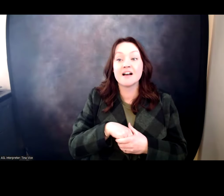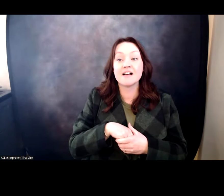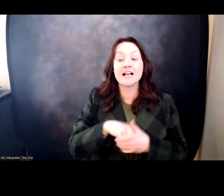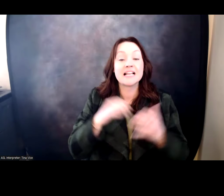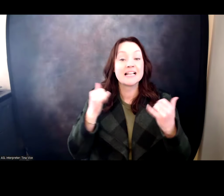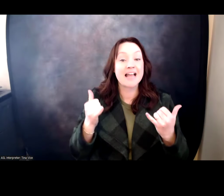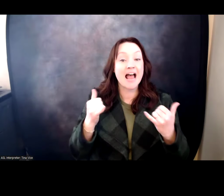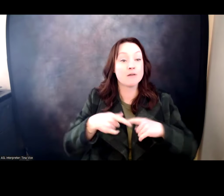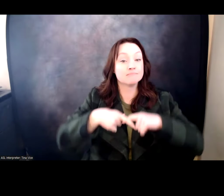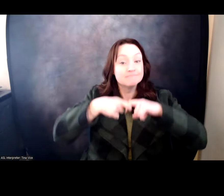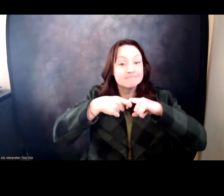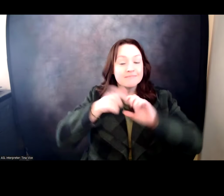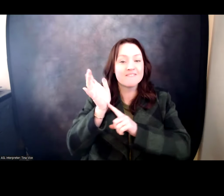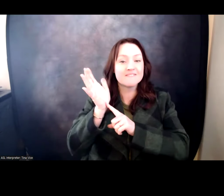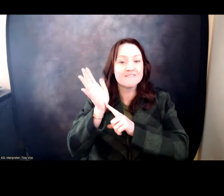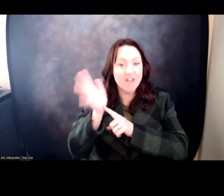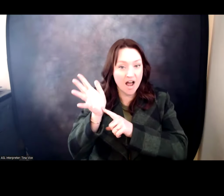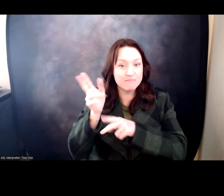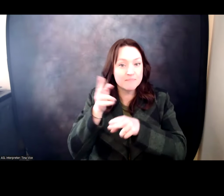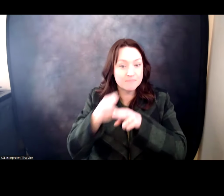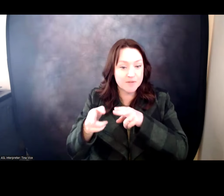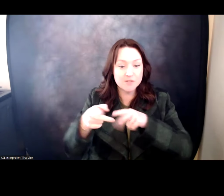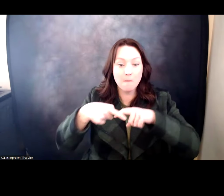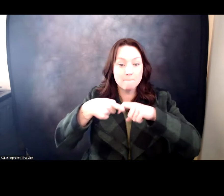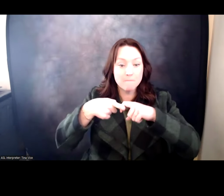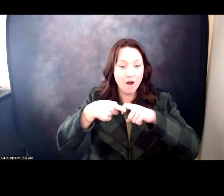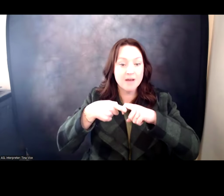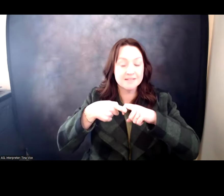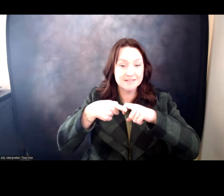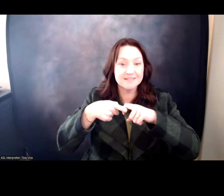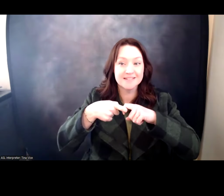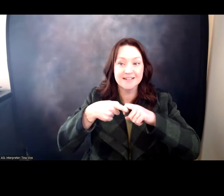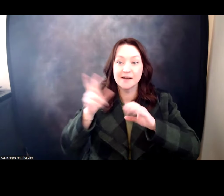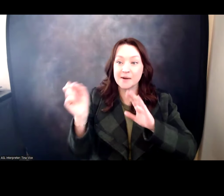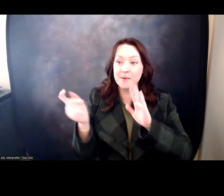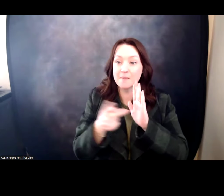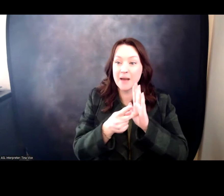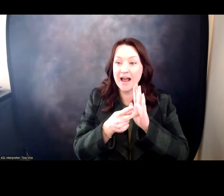let's come back. Let's pause and come back at 14 minutes after the top of the